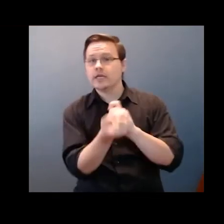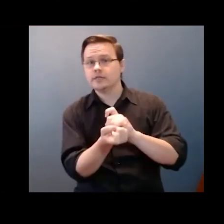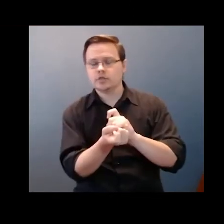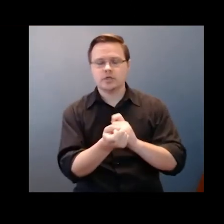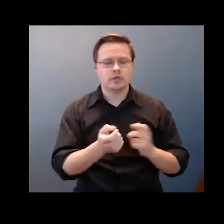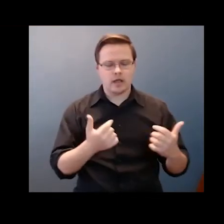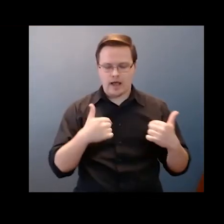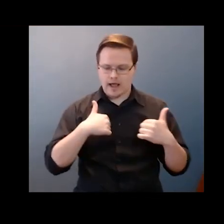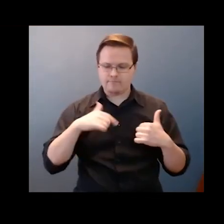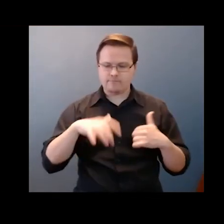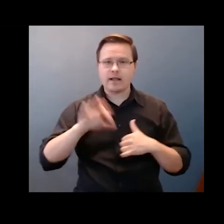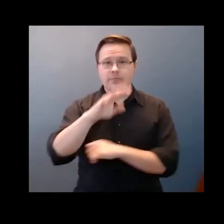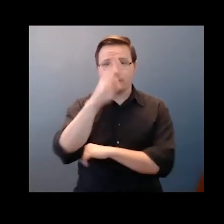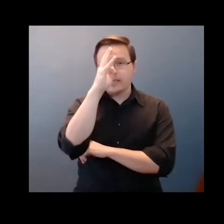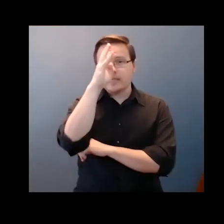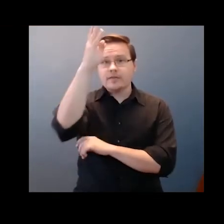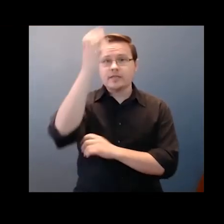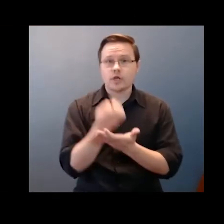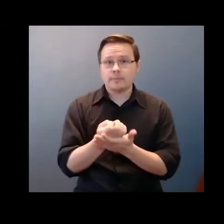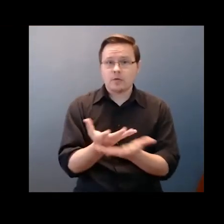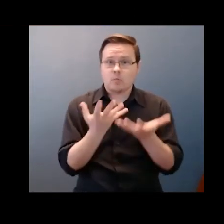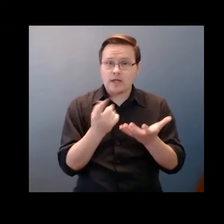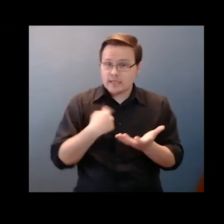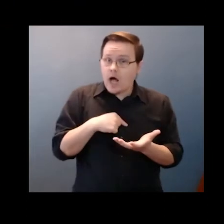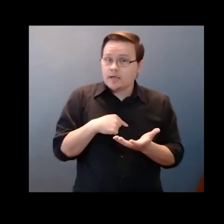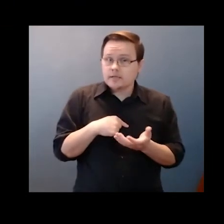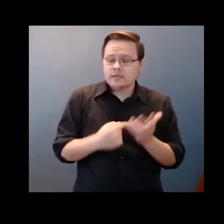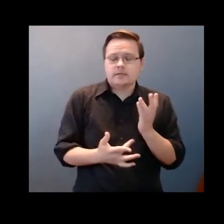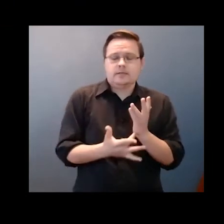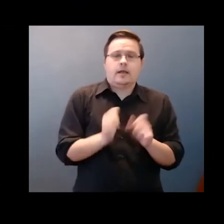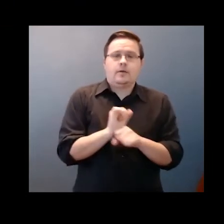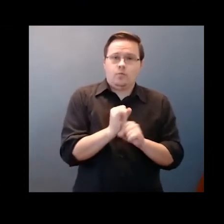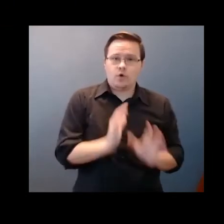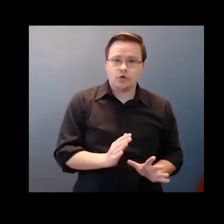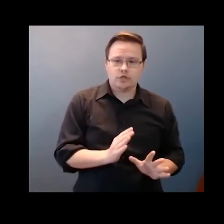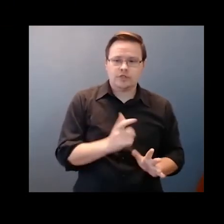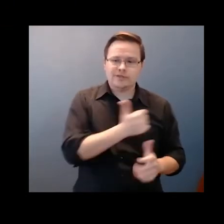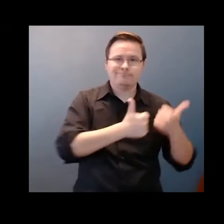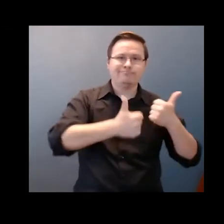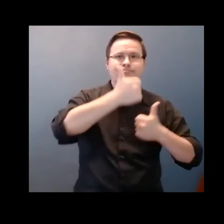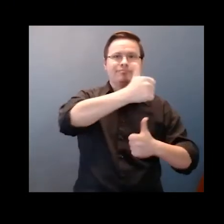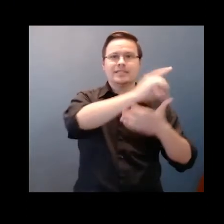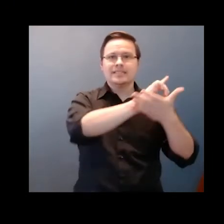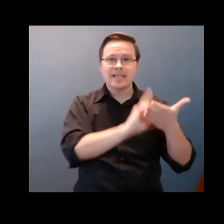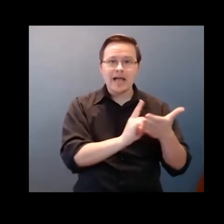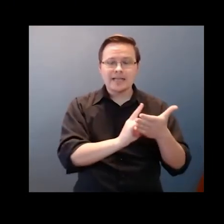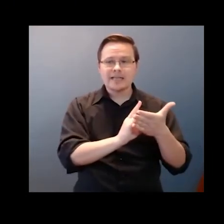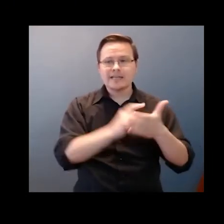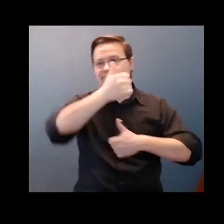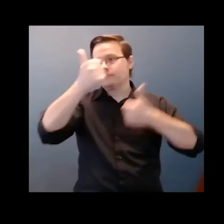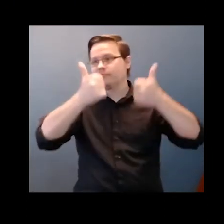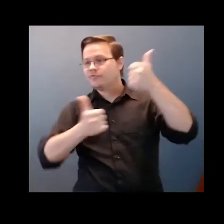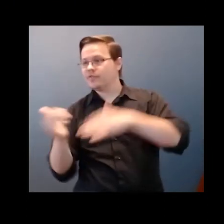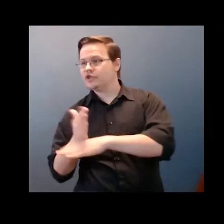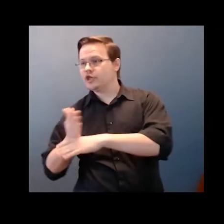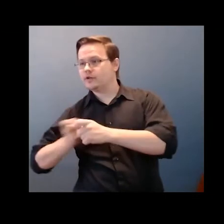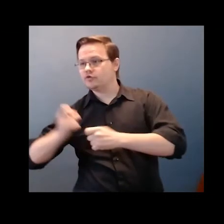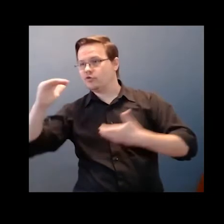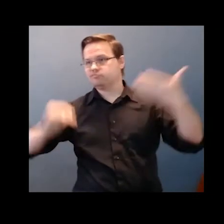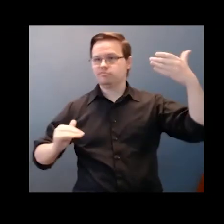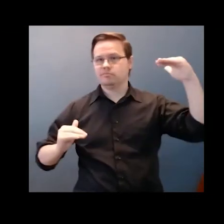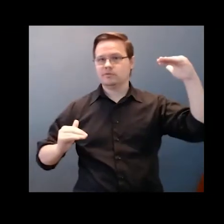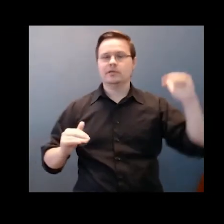And what I found is that the innovation economy wants us as kind of tech workers to privilege, the design vision over shared control.